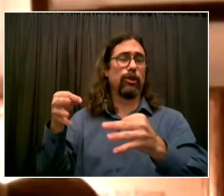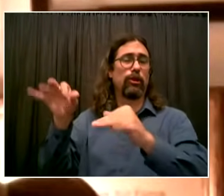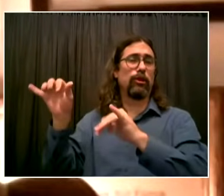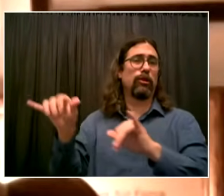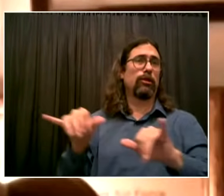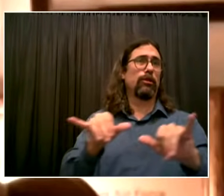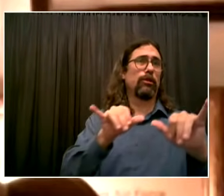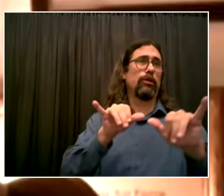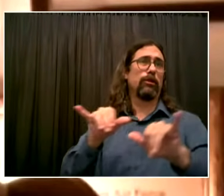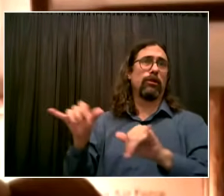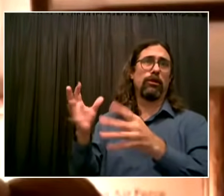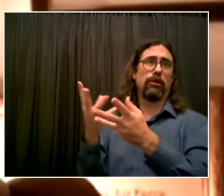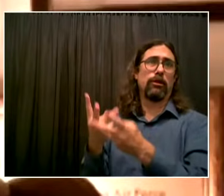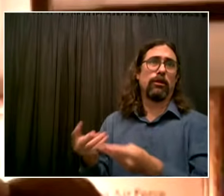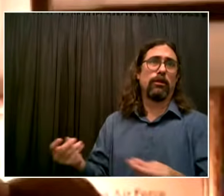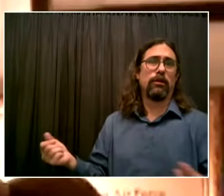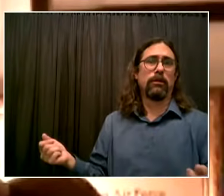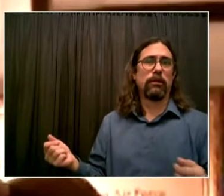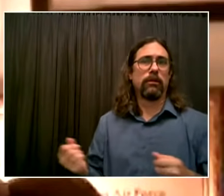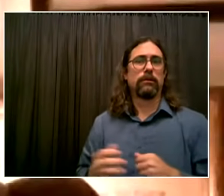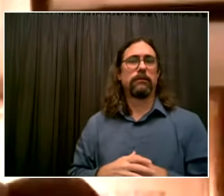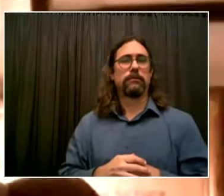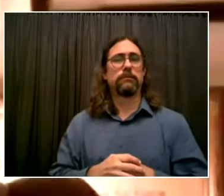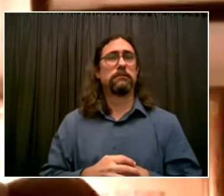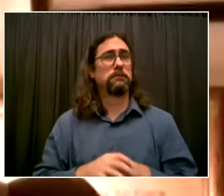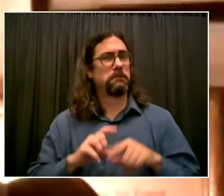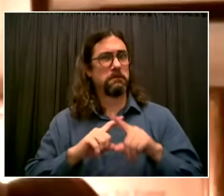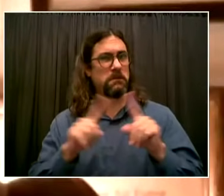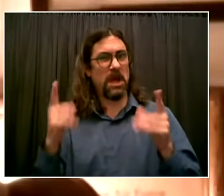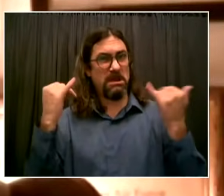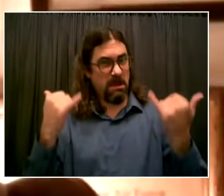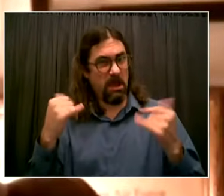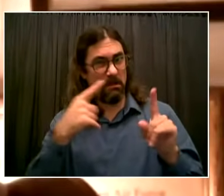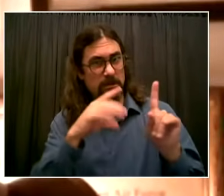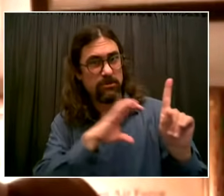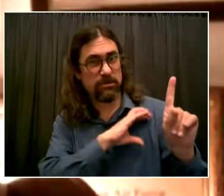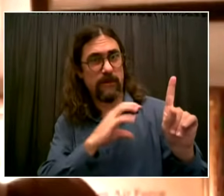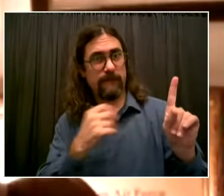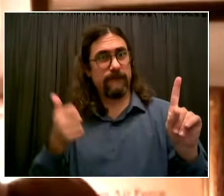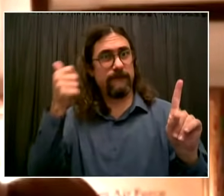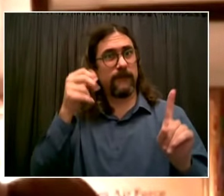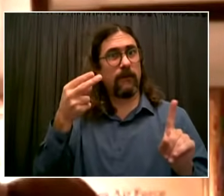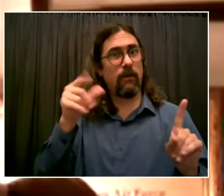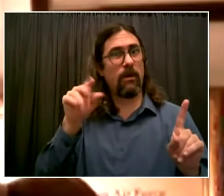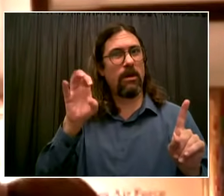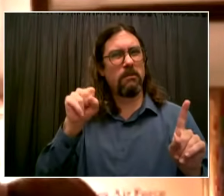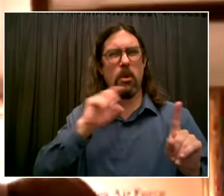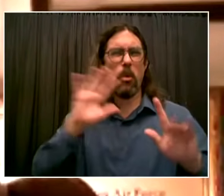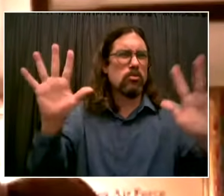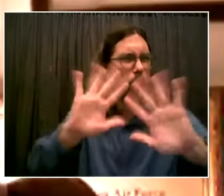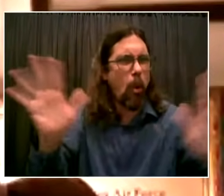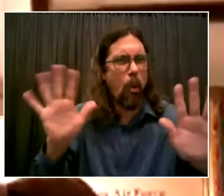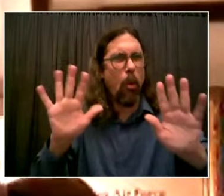THEY DO NOT ALLOW THAT AND HAS BEEN DOING A GOOD JOB, SO I ENJOY WORKING WITH THE POLICE